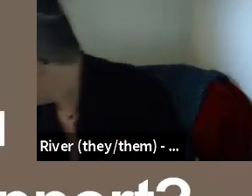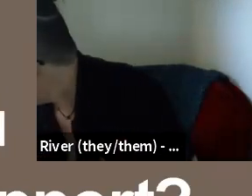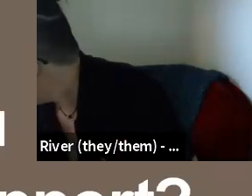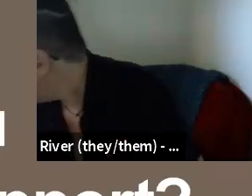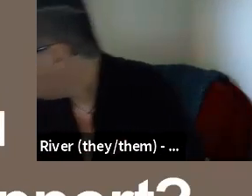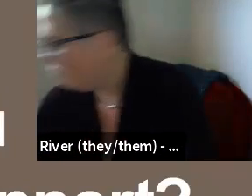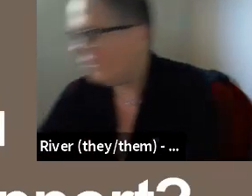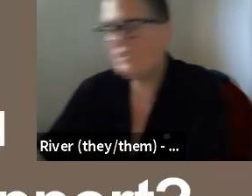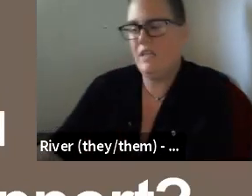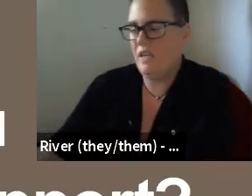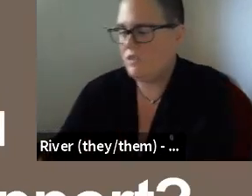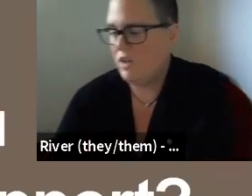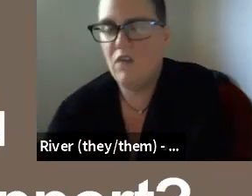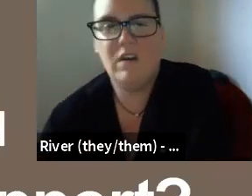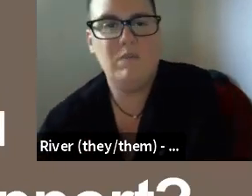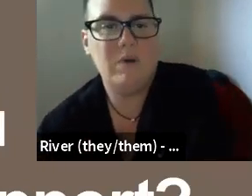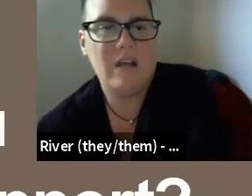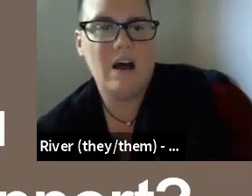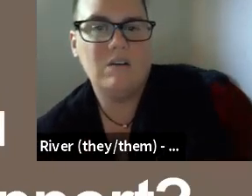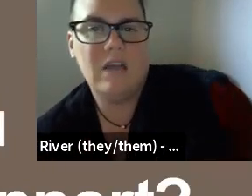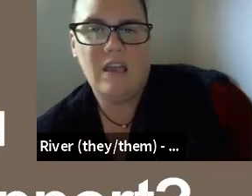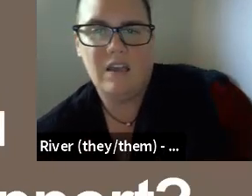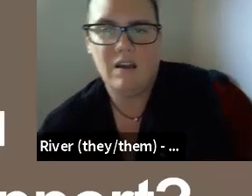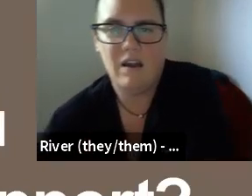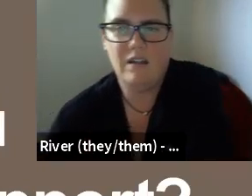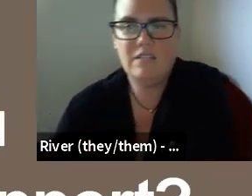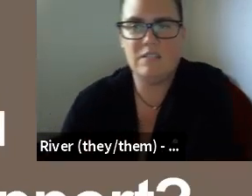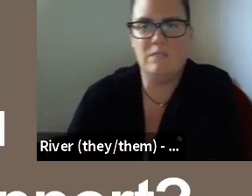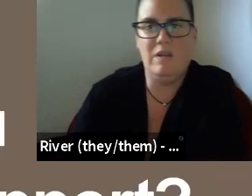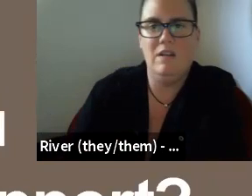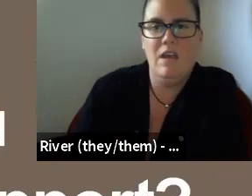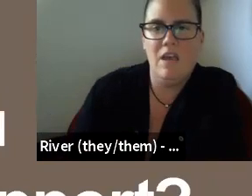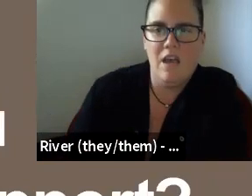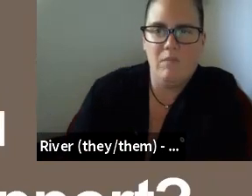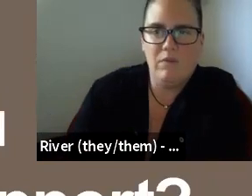about right now. So increasing our racial justice work both within and without our